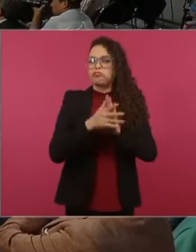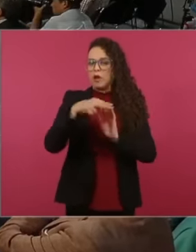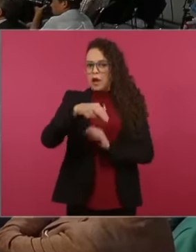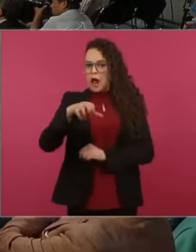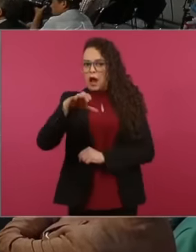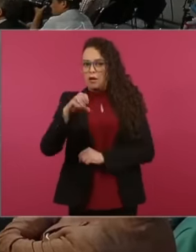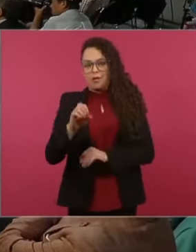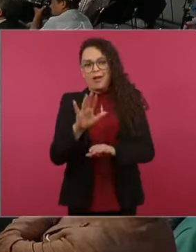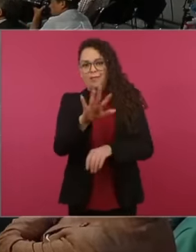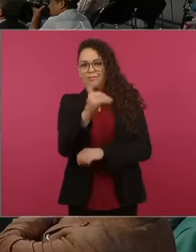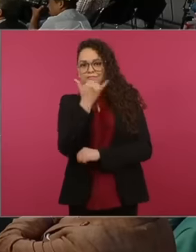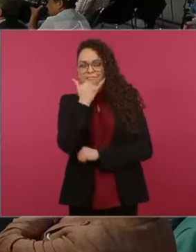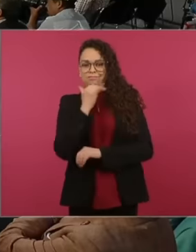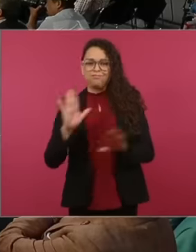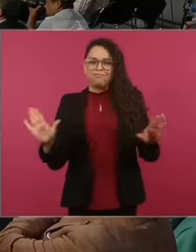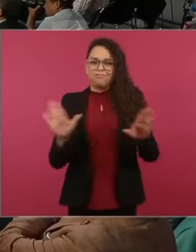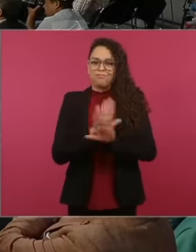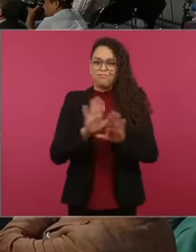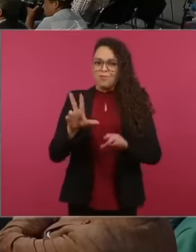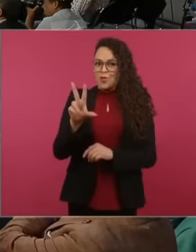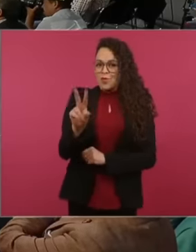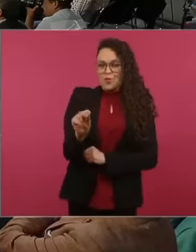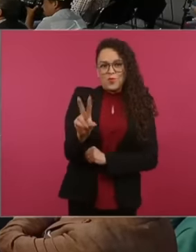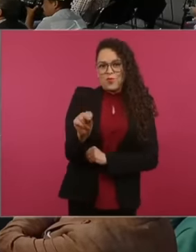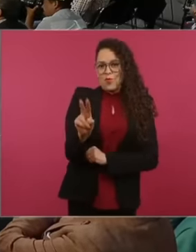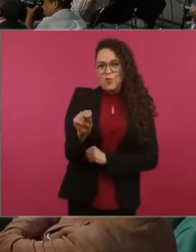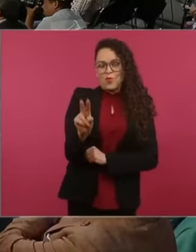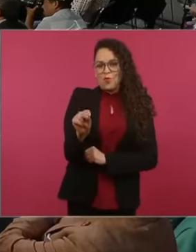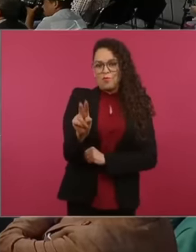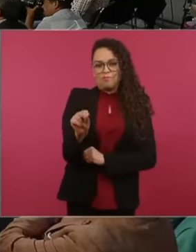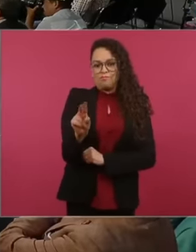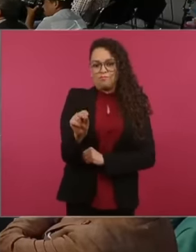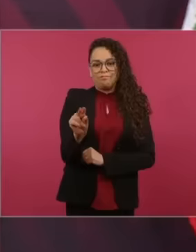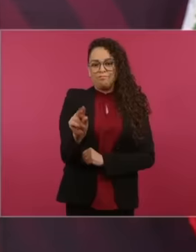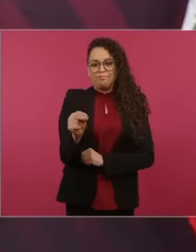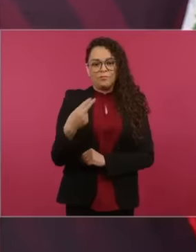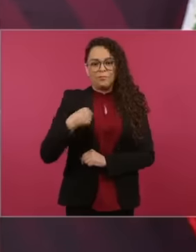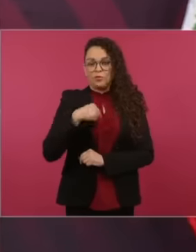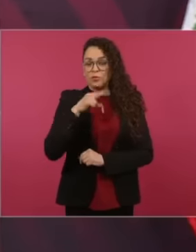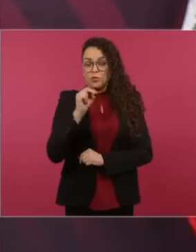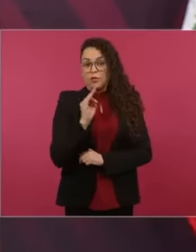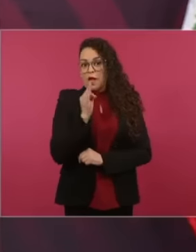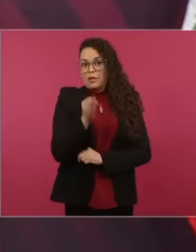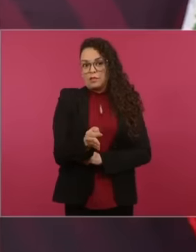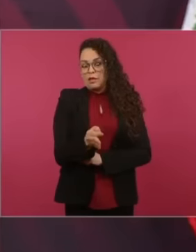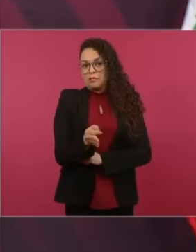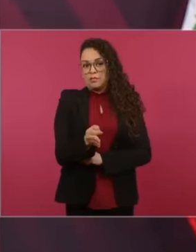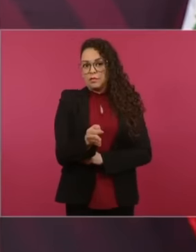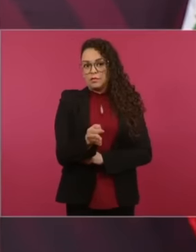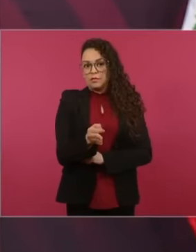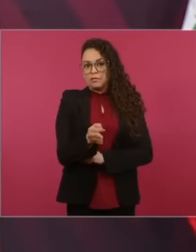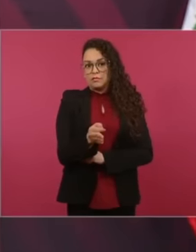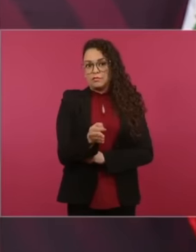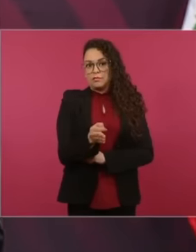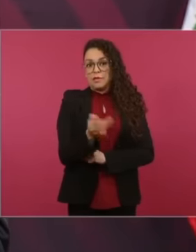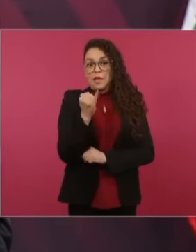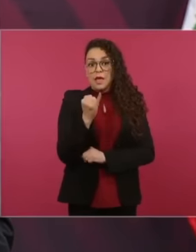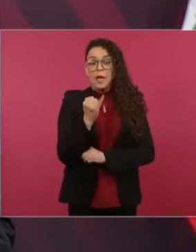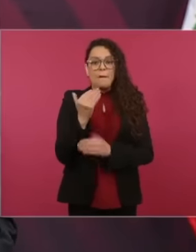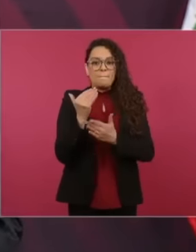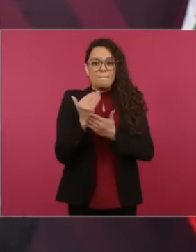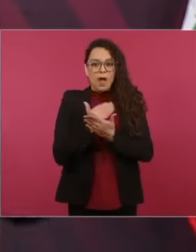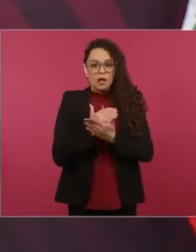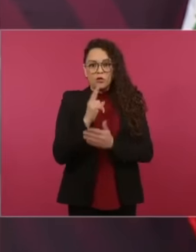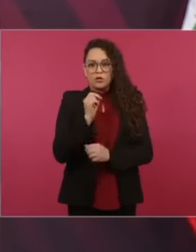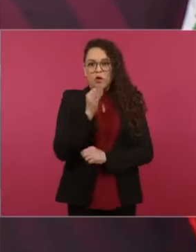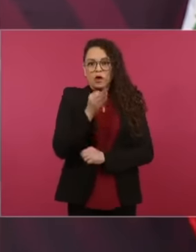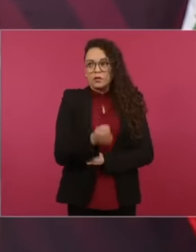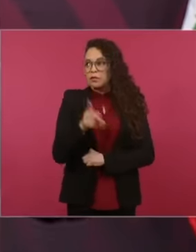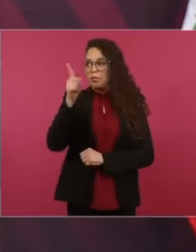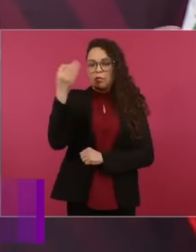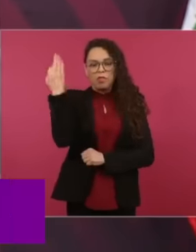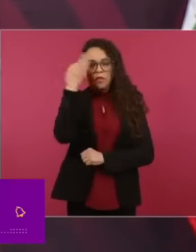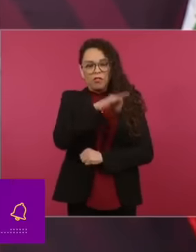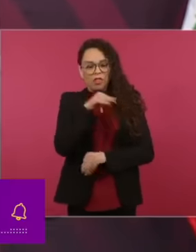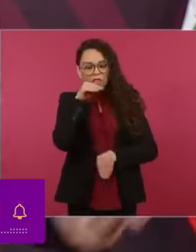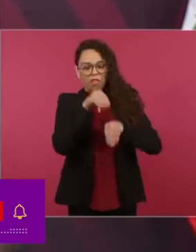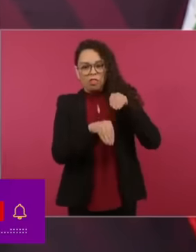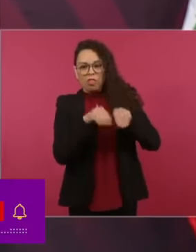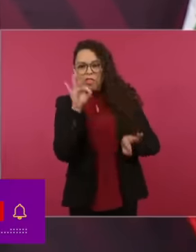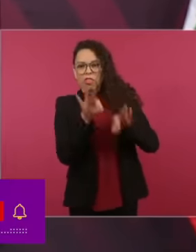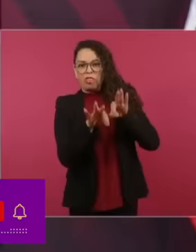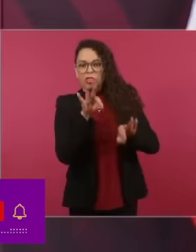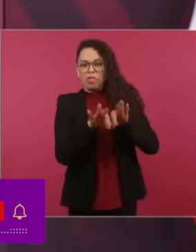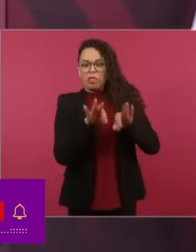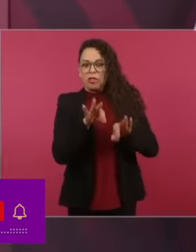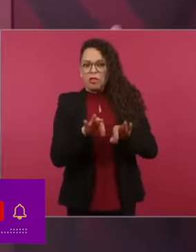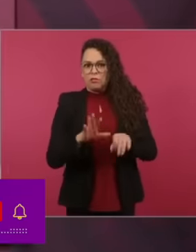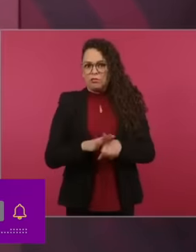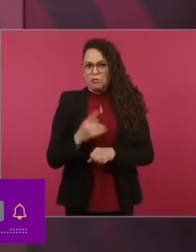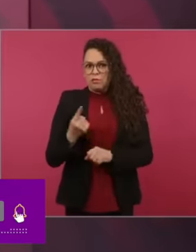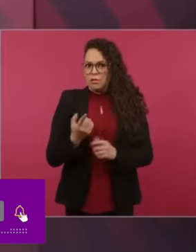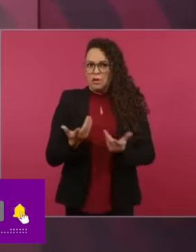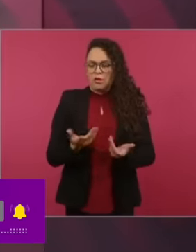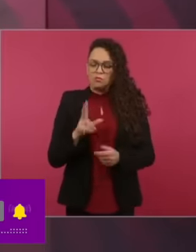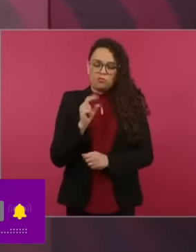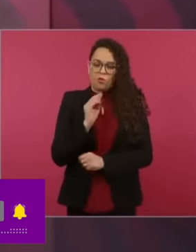, eh We do not accept that crimes are fabricated, and it was not only a matter of the General C